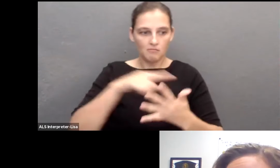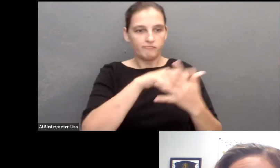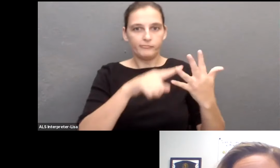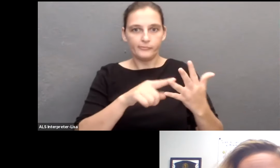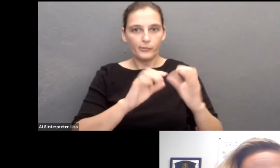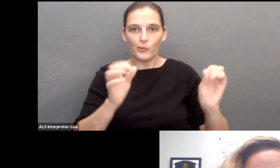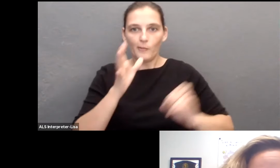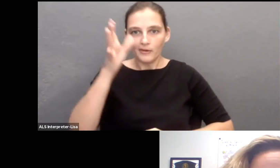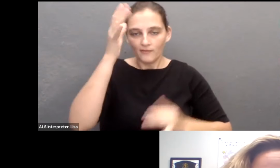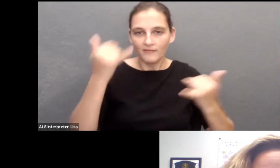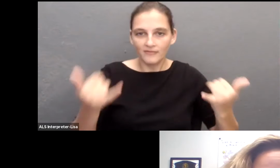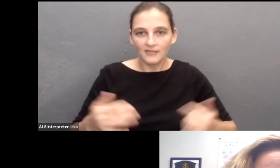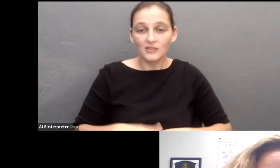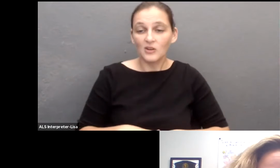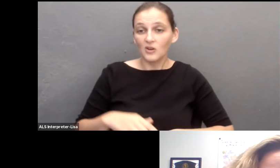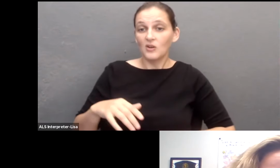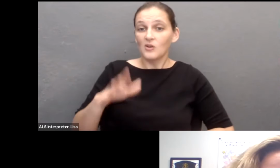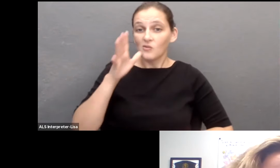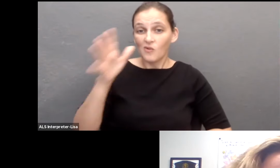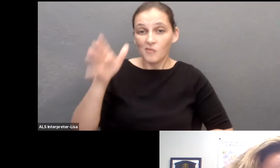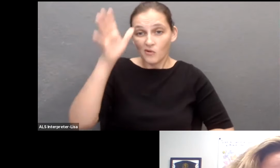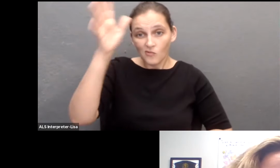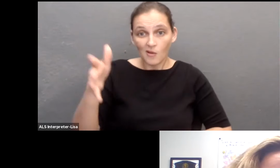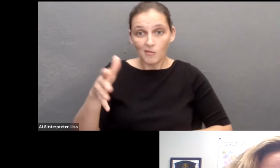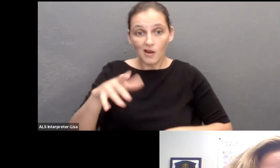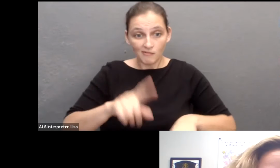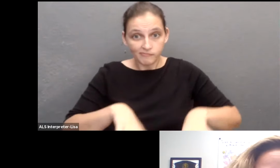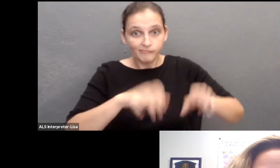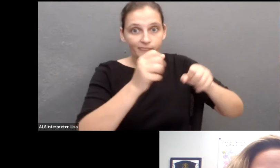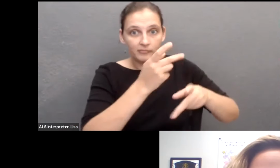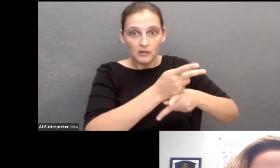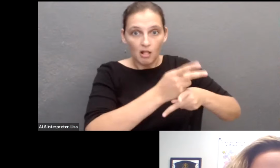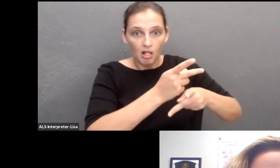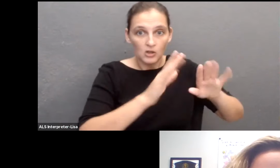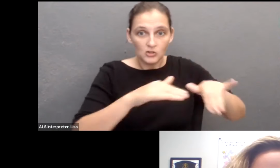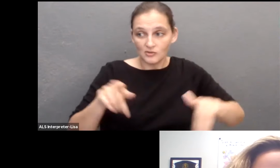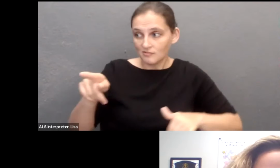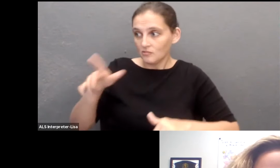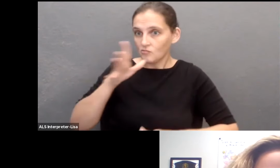Grandparents, you know, who've been raising children dying. So I think that the thing